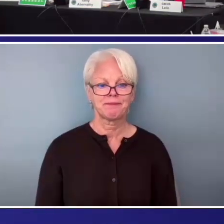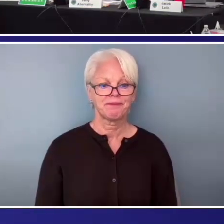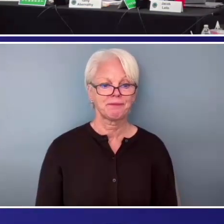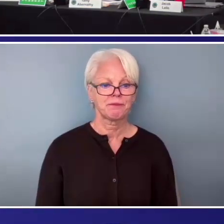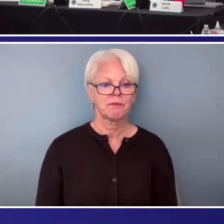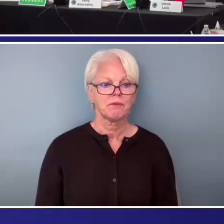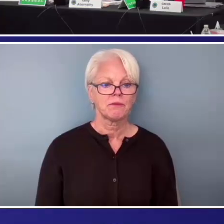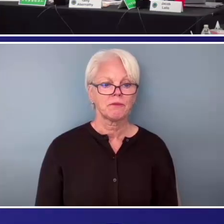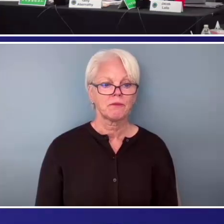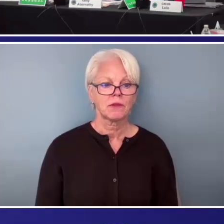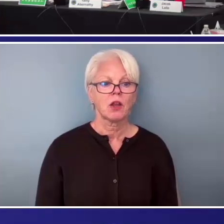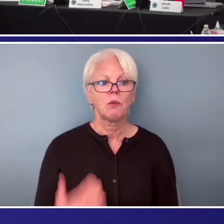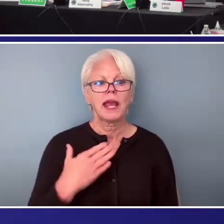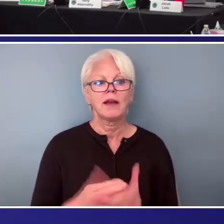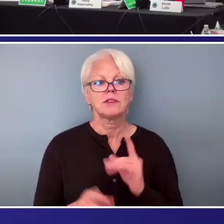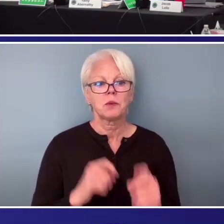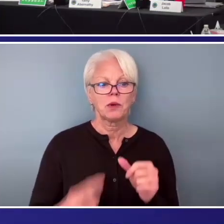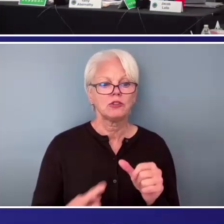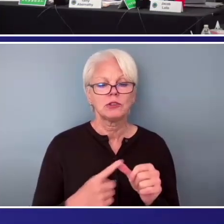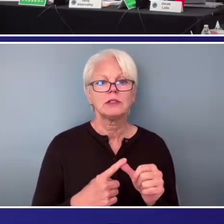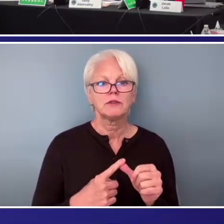We have some questions first. We go first to Ashley.